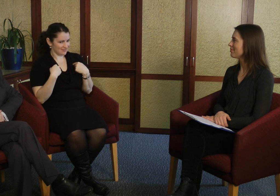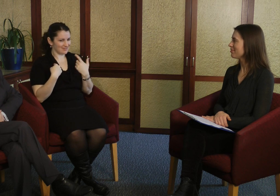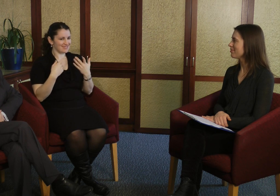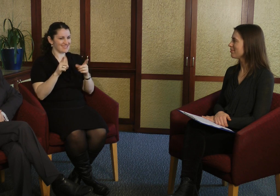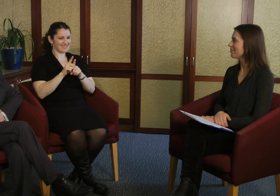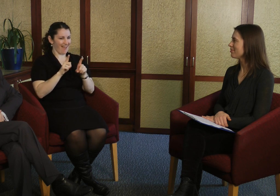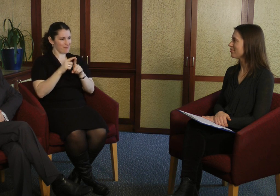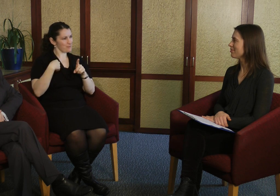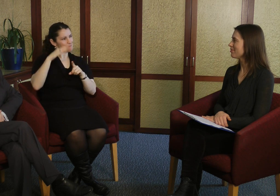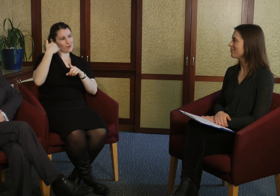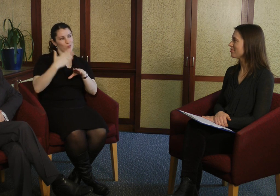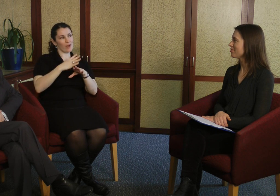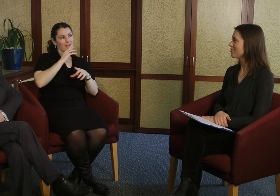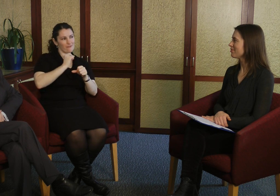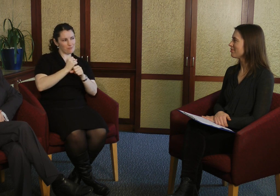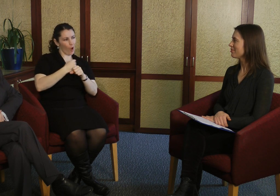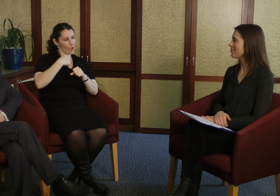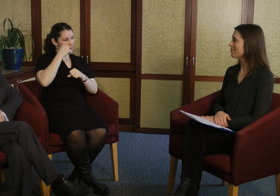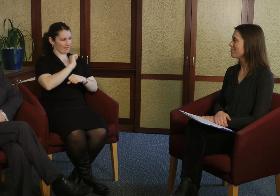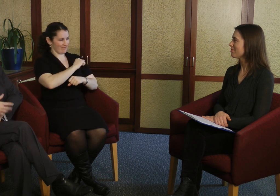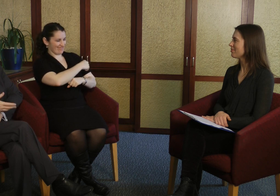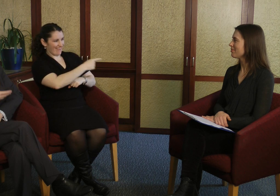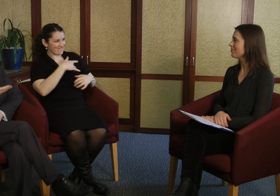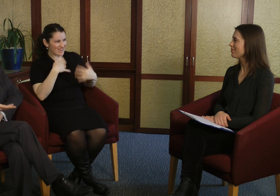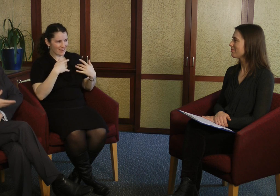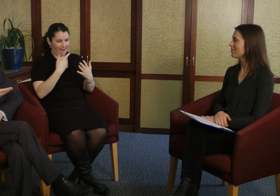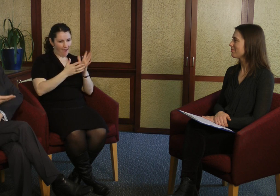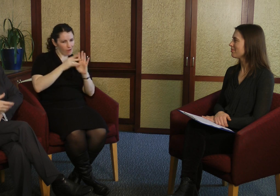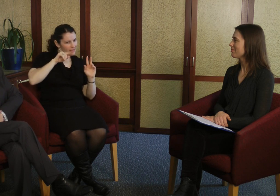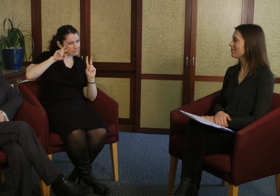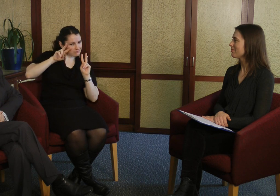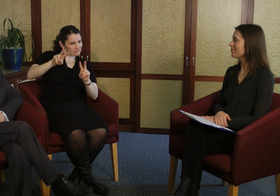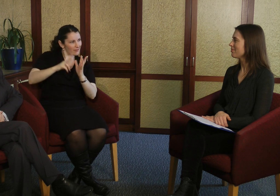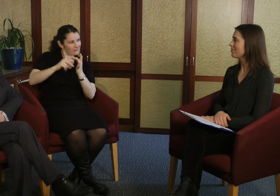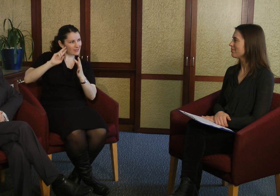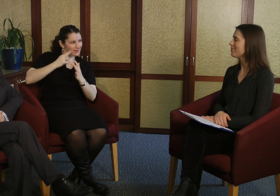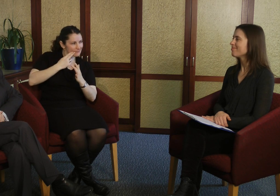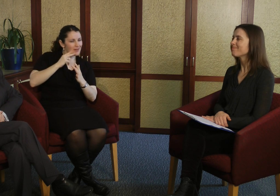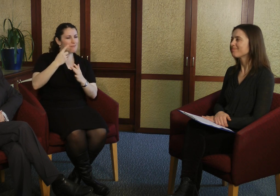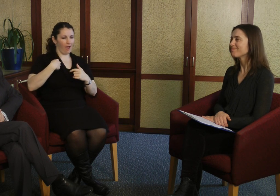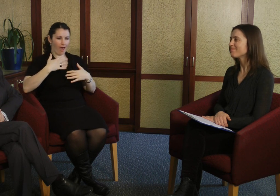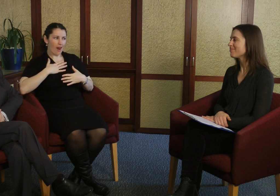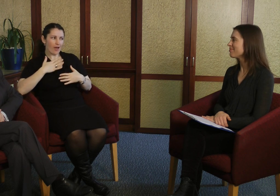Government but I'm really keen to understand what people think when they talk about Vicdeaf.